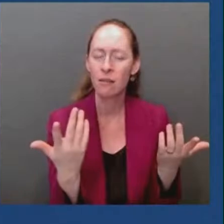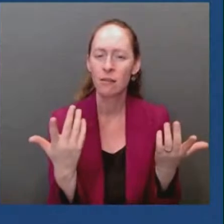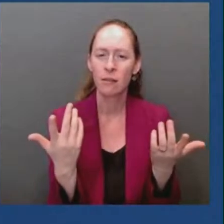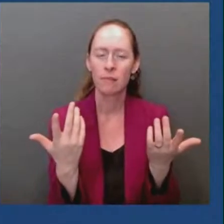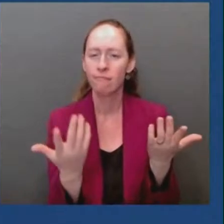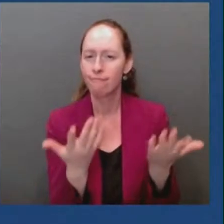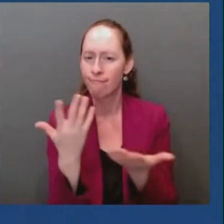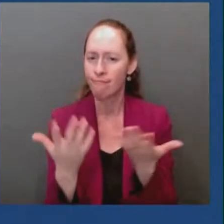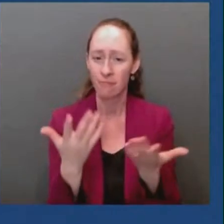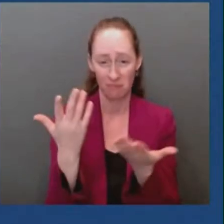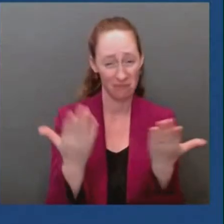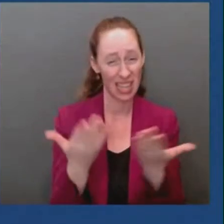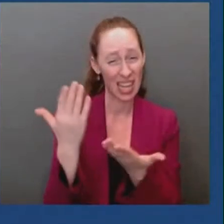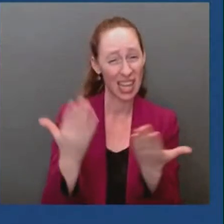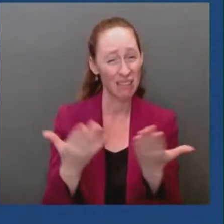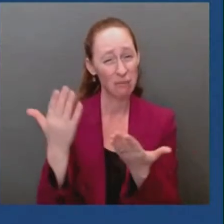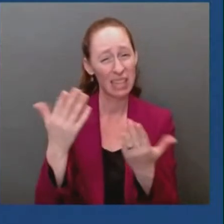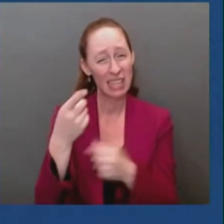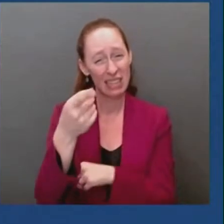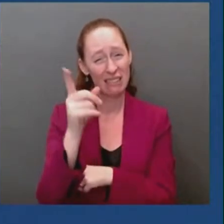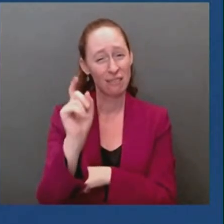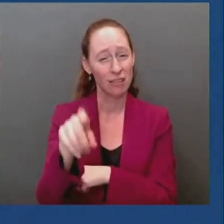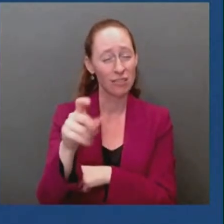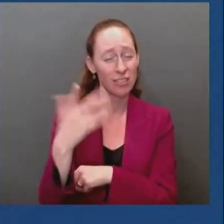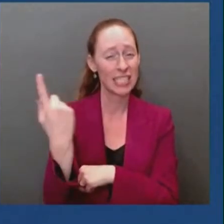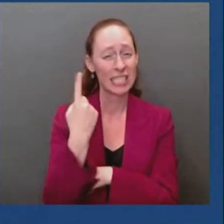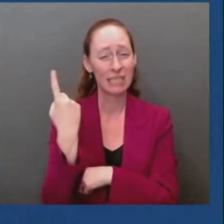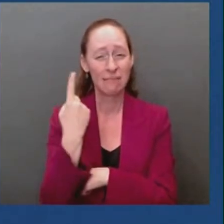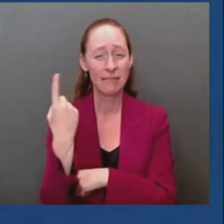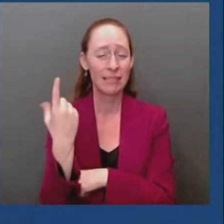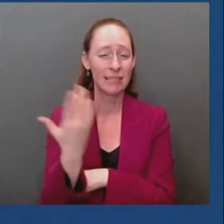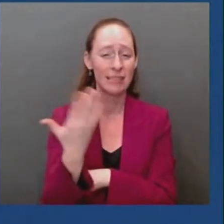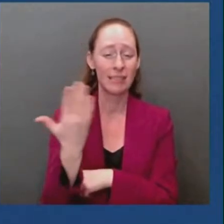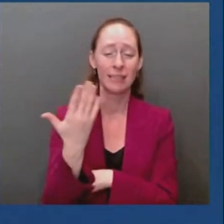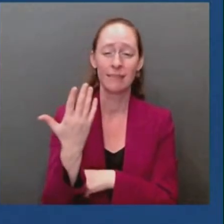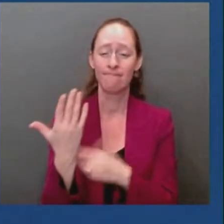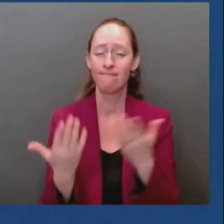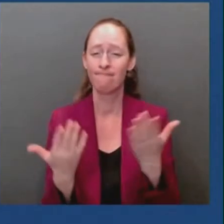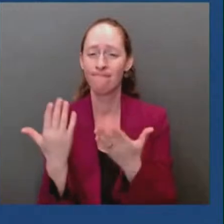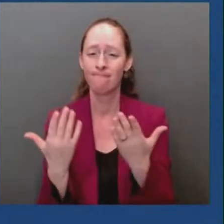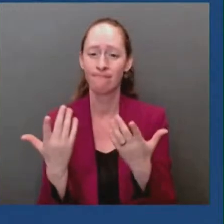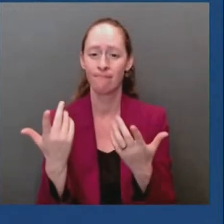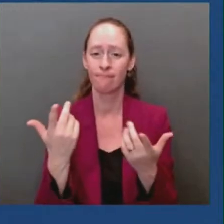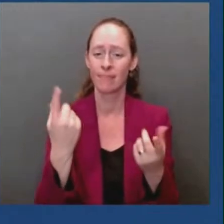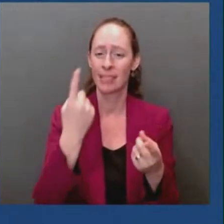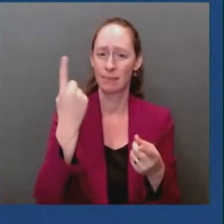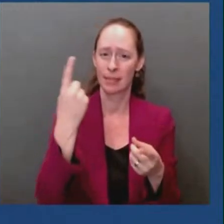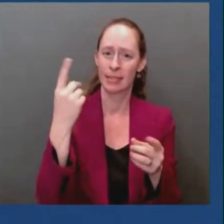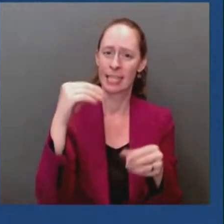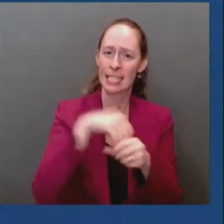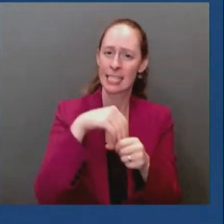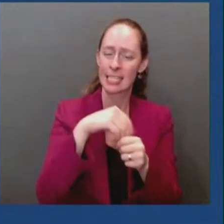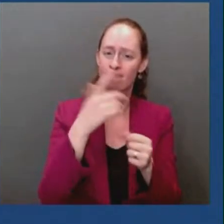SUBVARIANTS CONTINUE TO HAVE SPIKE PROTEIN MUTATIONS THAT ALLOW THIS NEW BIVALENT VEXING